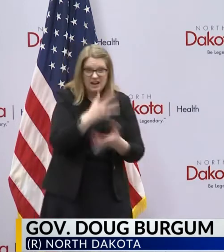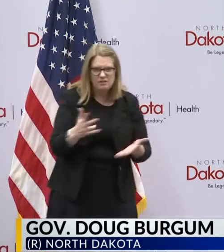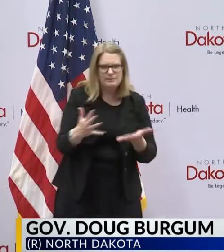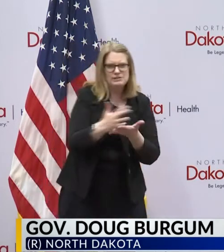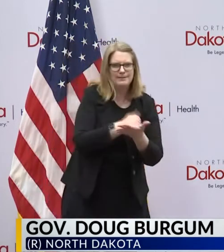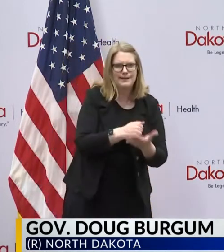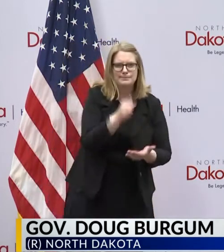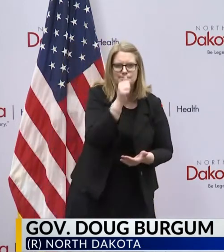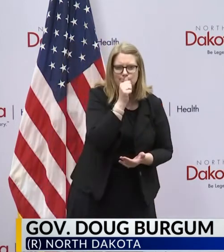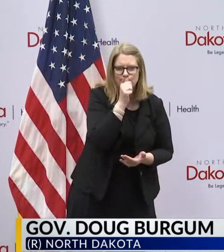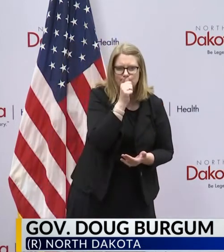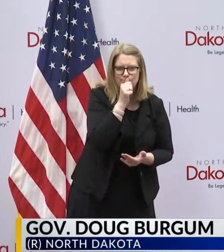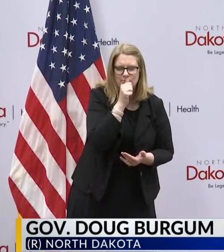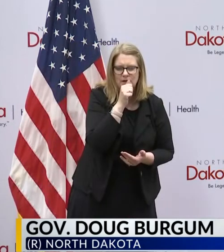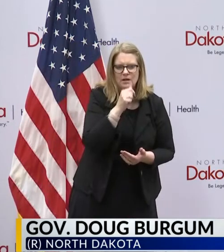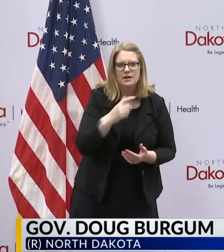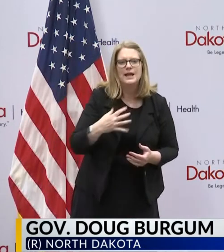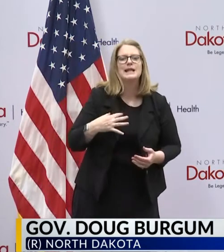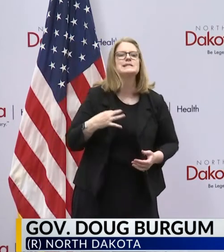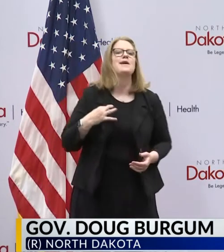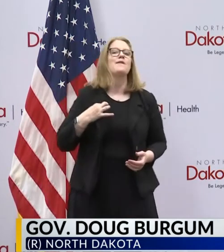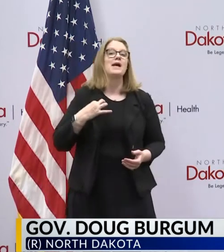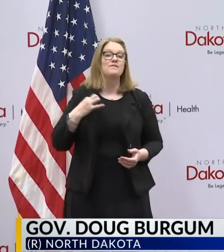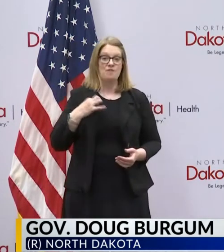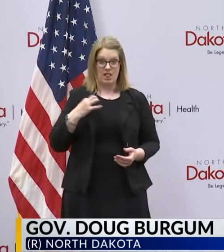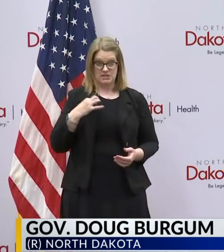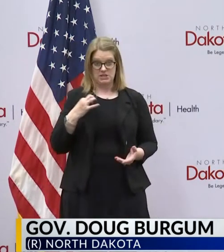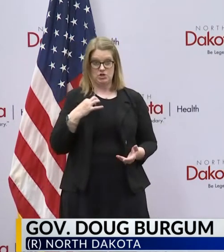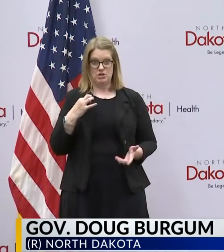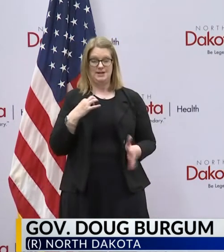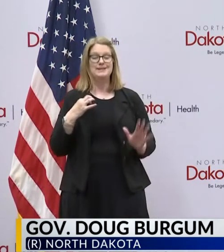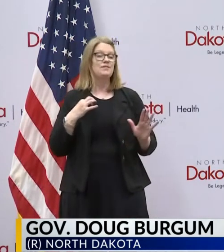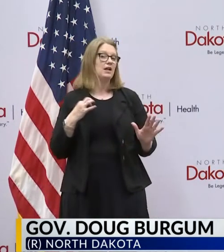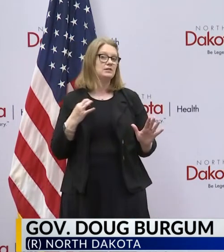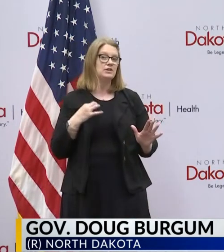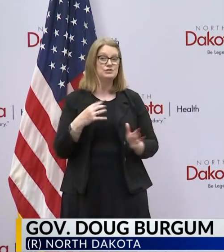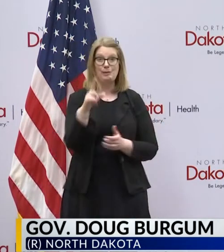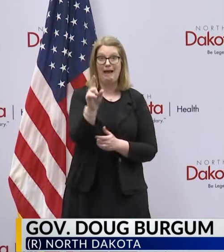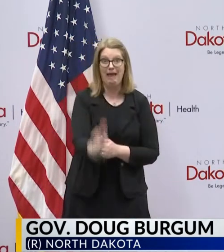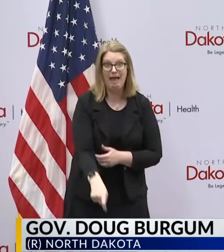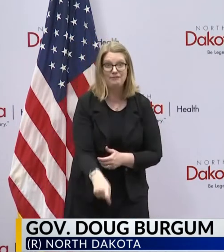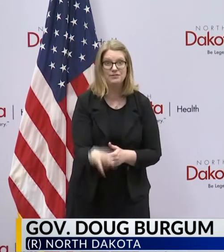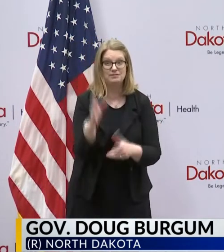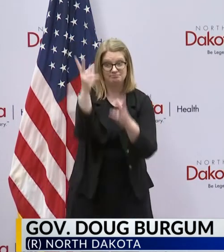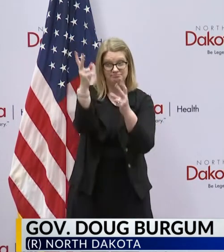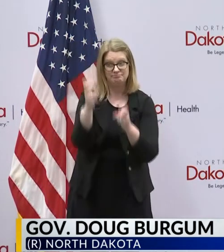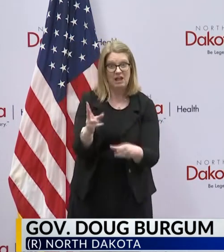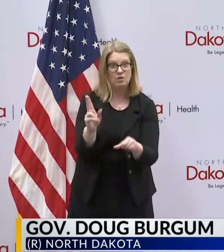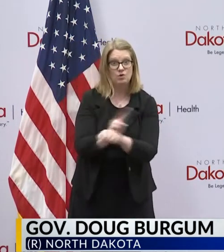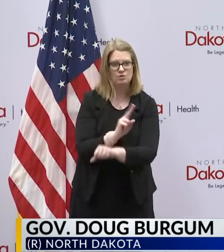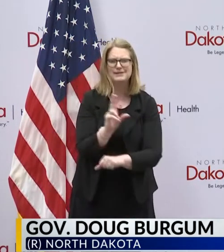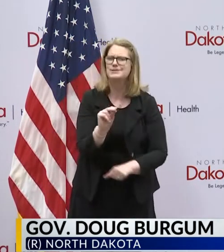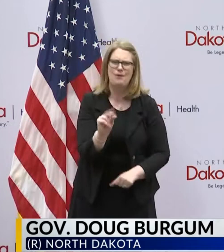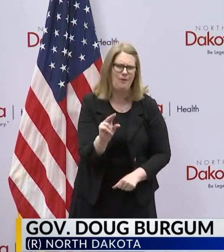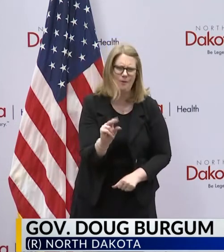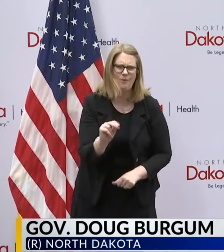AND IN BOTH CASES, THE DATA IS SELECTED ANONYMOUSLY AND USAGE IS ALWAYS VOLUNTARY, SO YOU'RE IN CONTROL AND PRIVACY IS THE